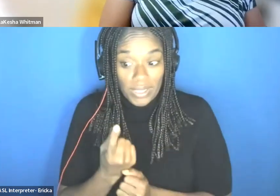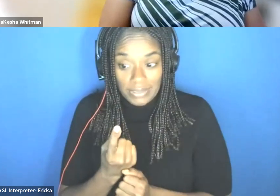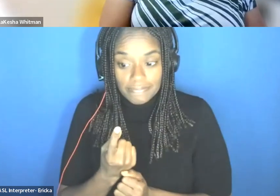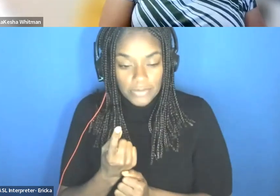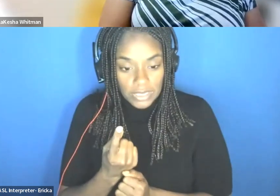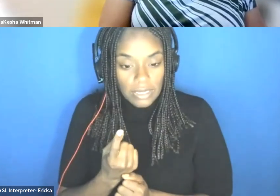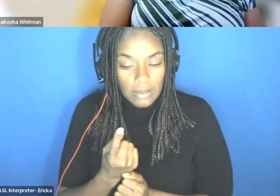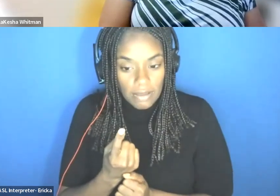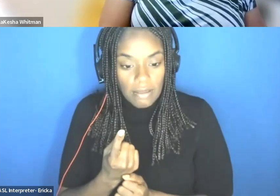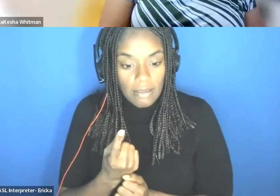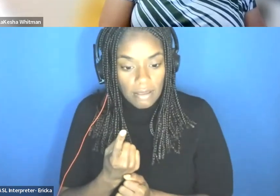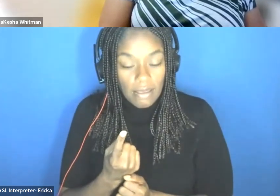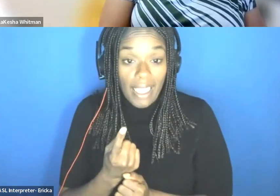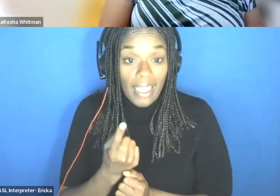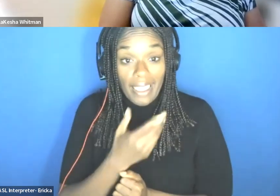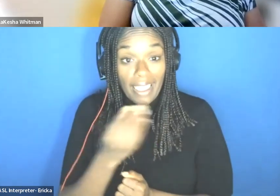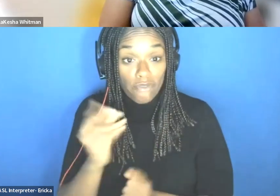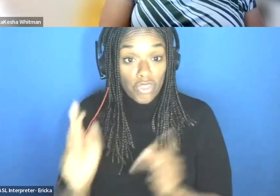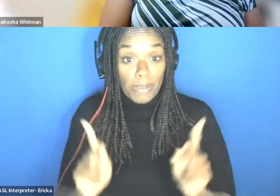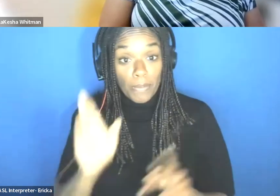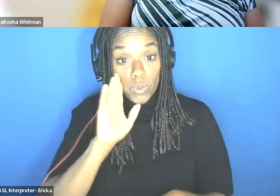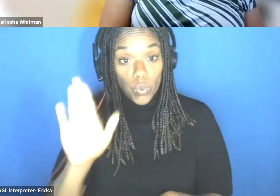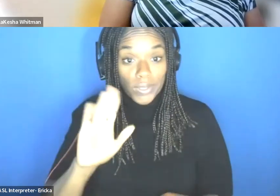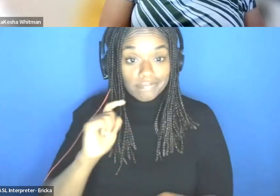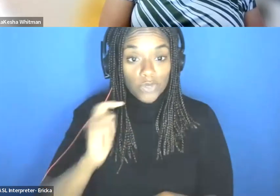First off, I want to thank each and every one of you for sharing your thoughts, your experiences, your knowledge, your expertise.